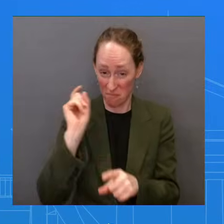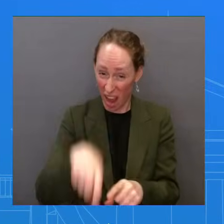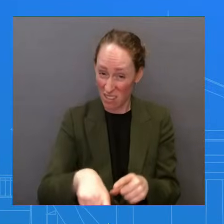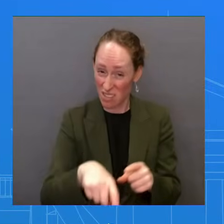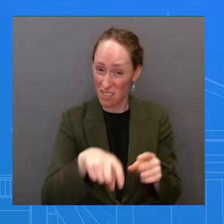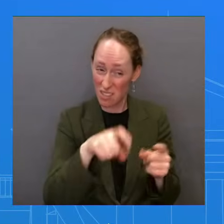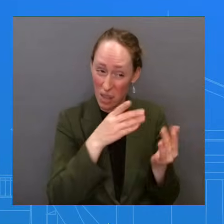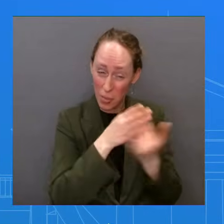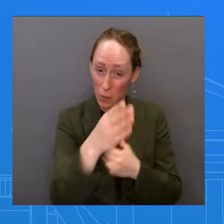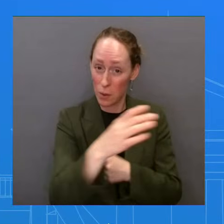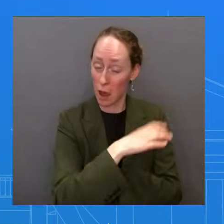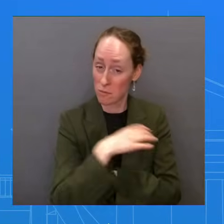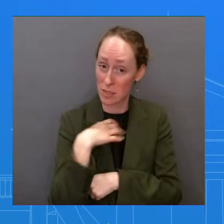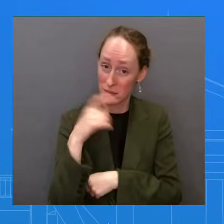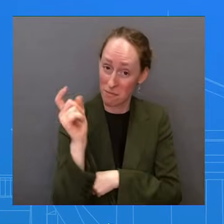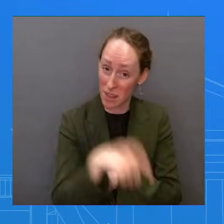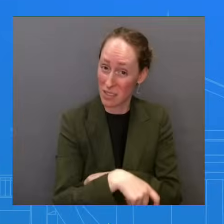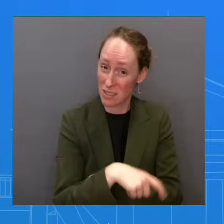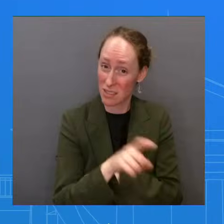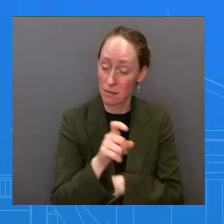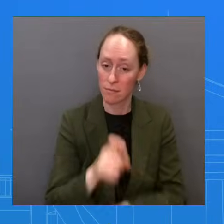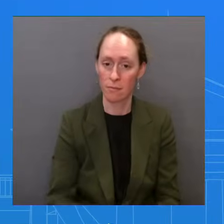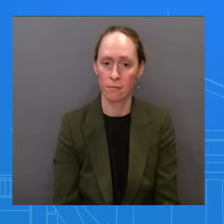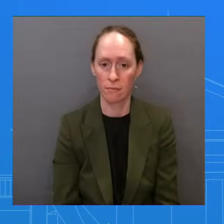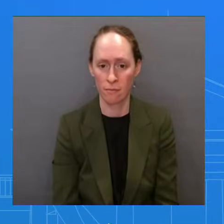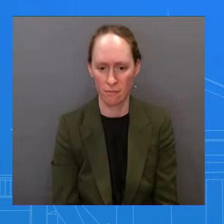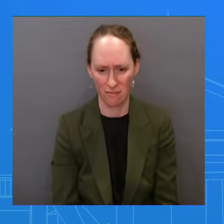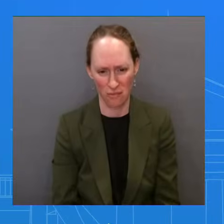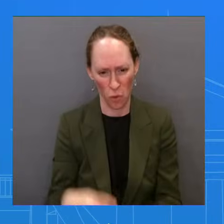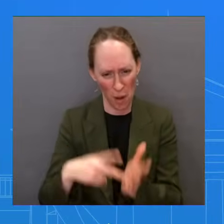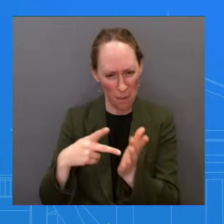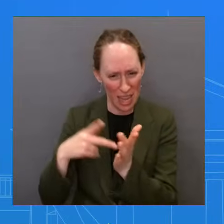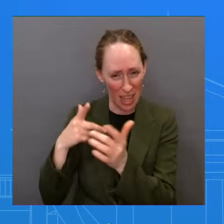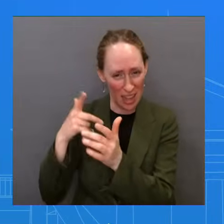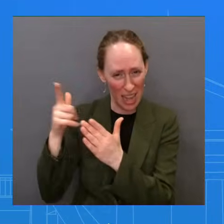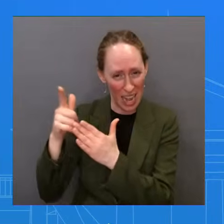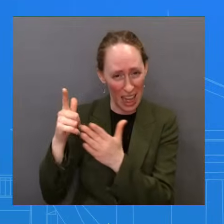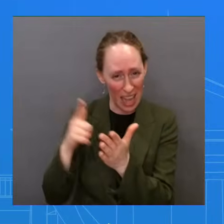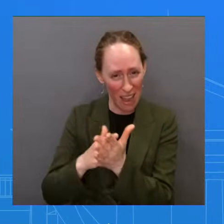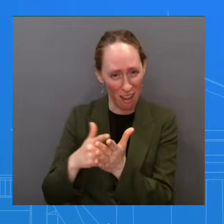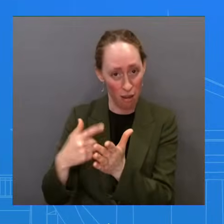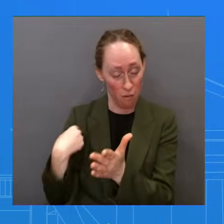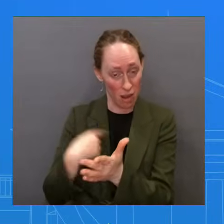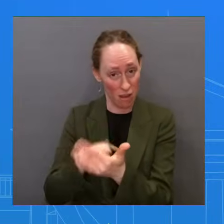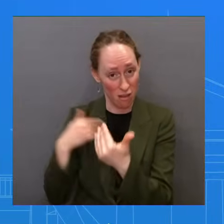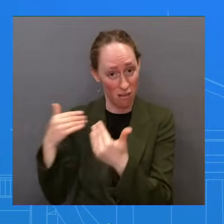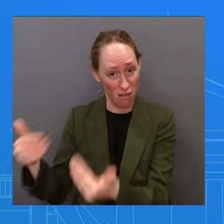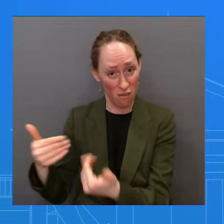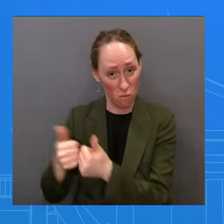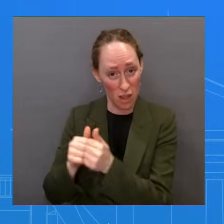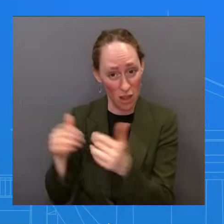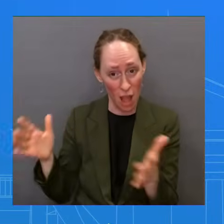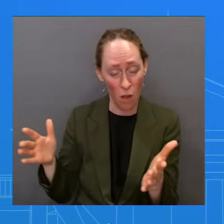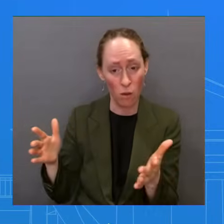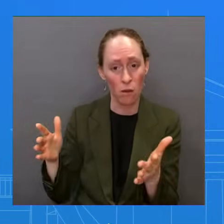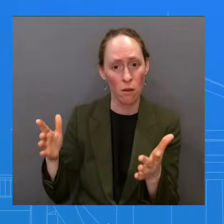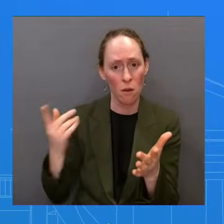The Press: Is there -- there's no executive order or any sort of executive action that could be taken, either through the Treasury or the President, to avoid a default?